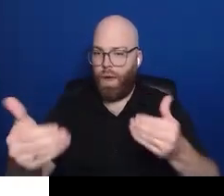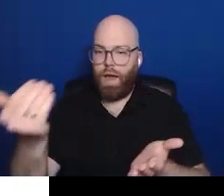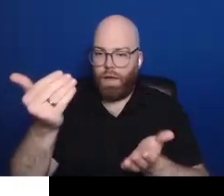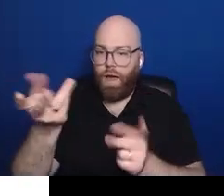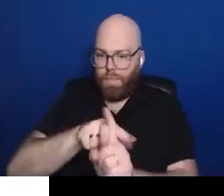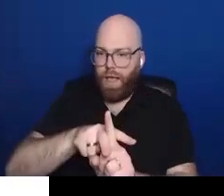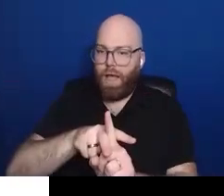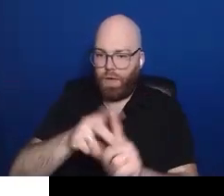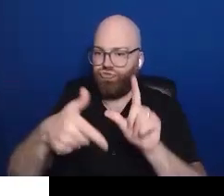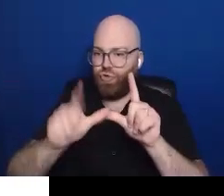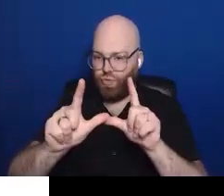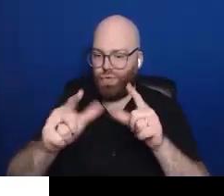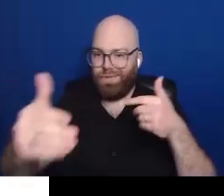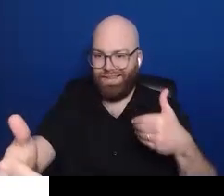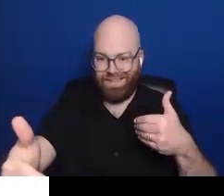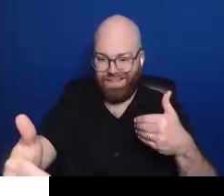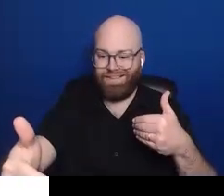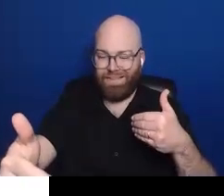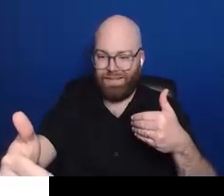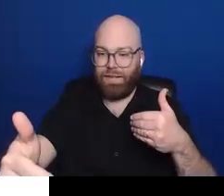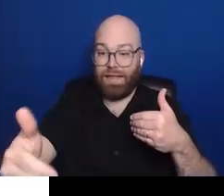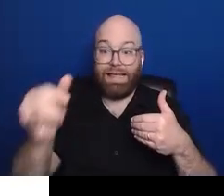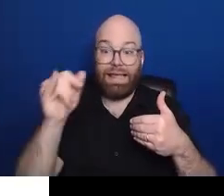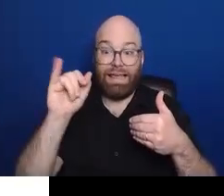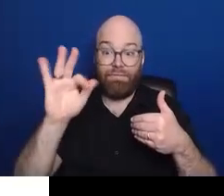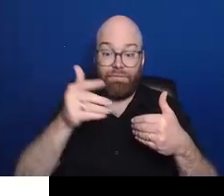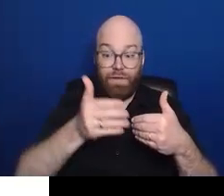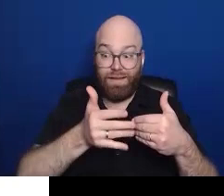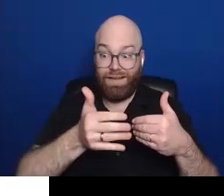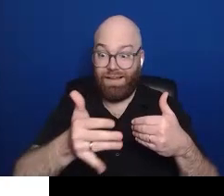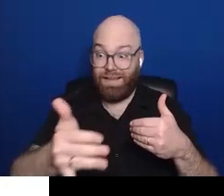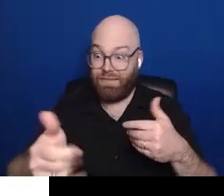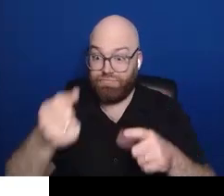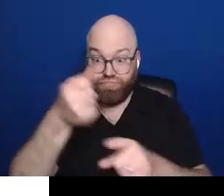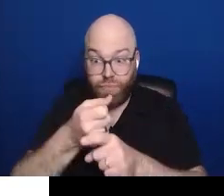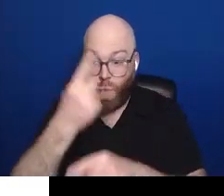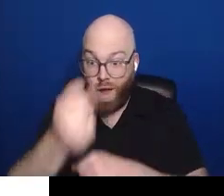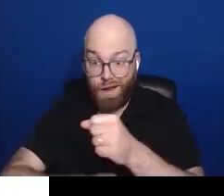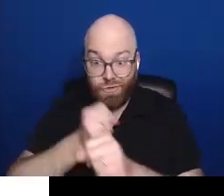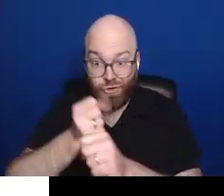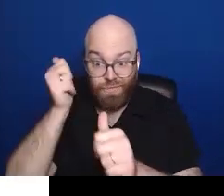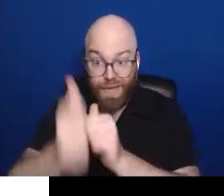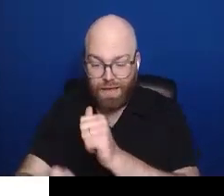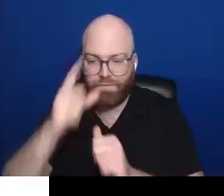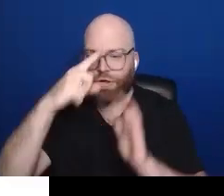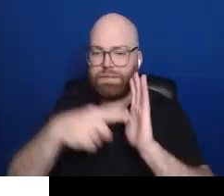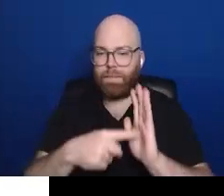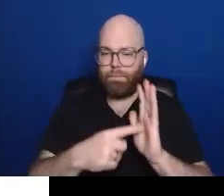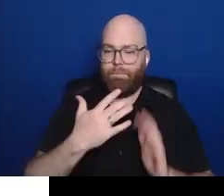their DACA application before the one year deadline. So let's say mine expired last year, January